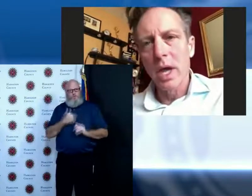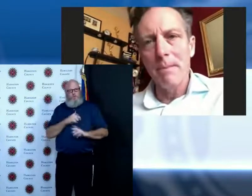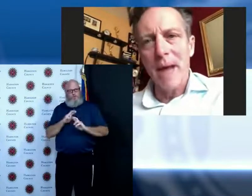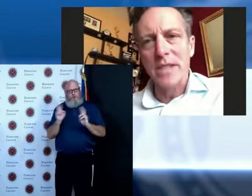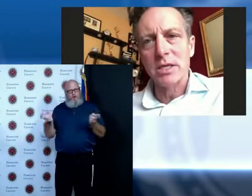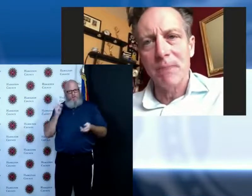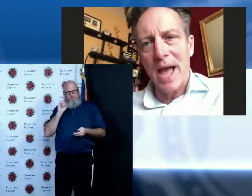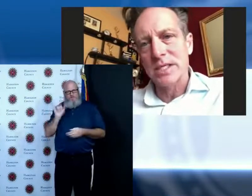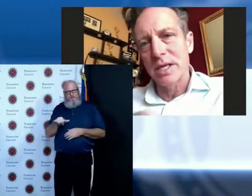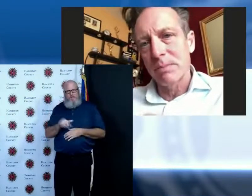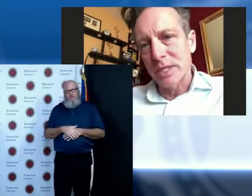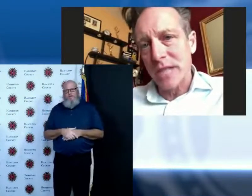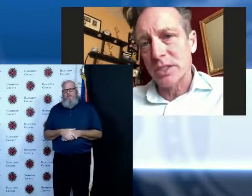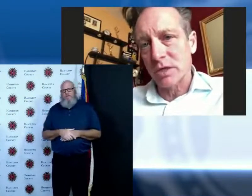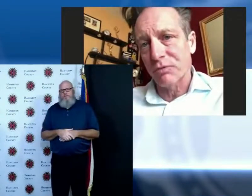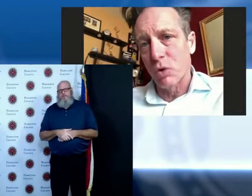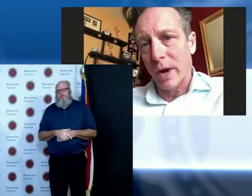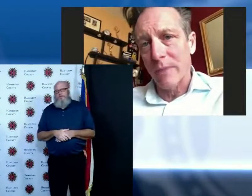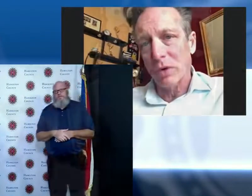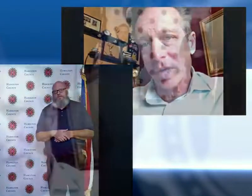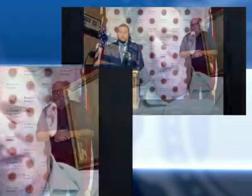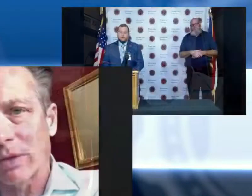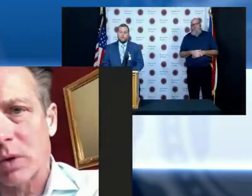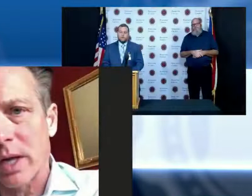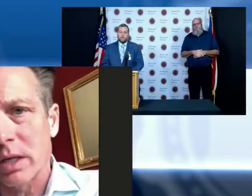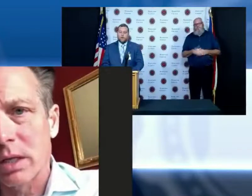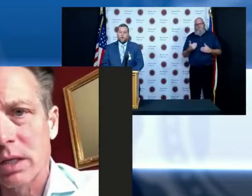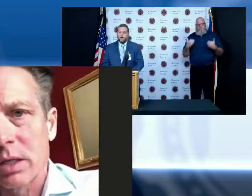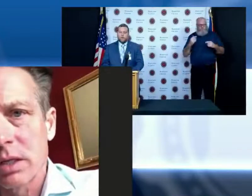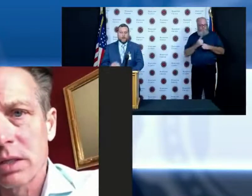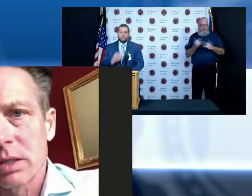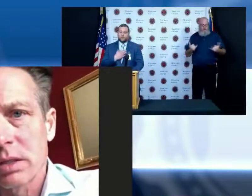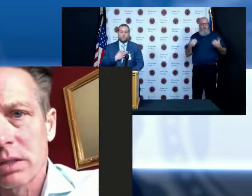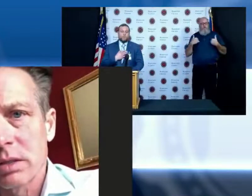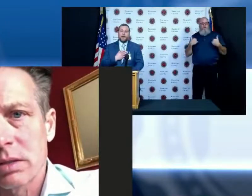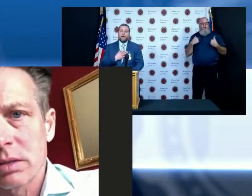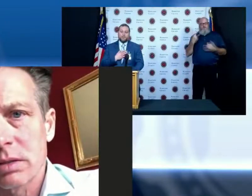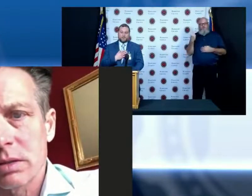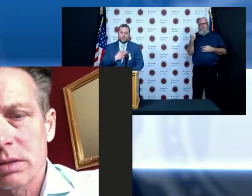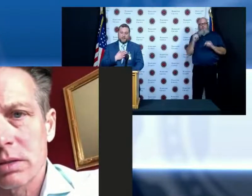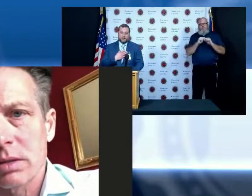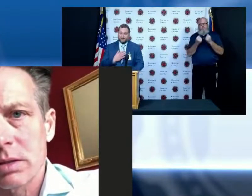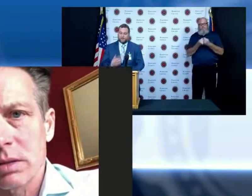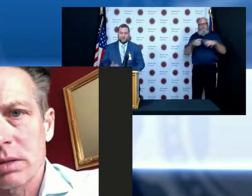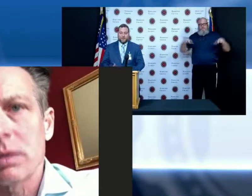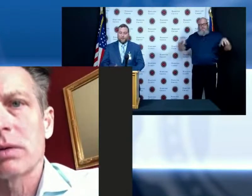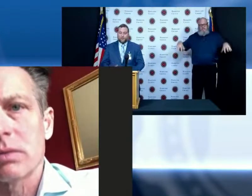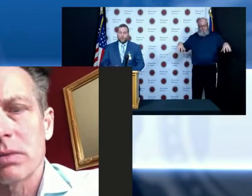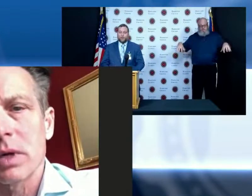at max capacity but that's just for Hamilton County right for my agency there's three other